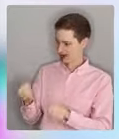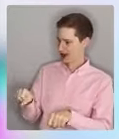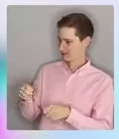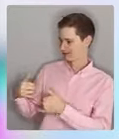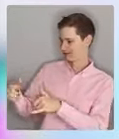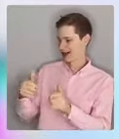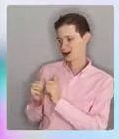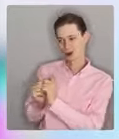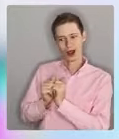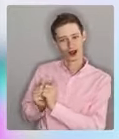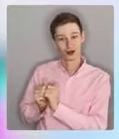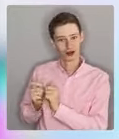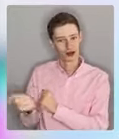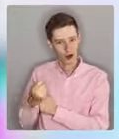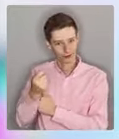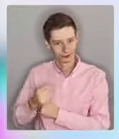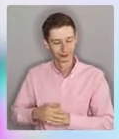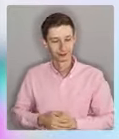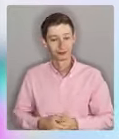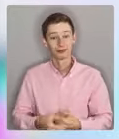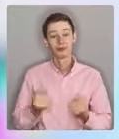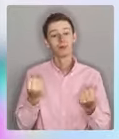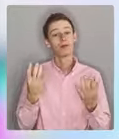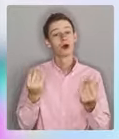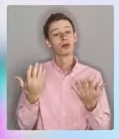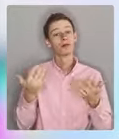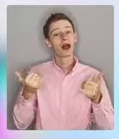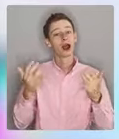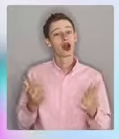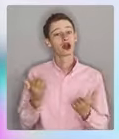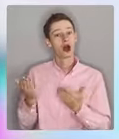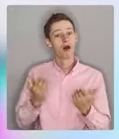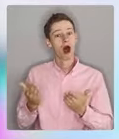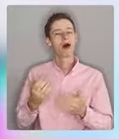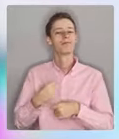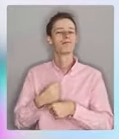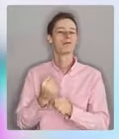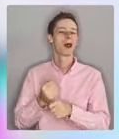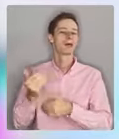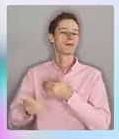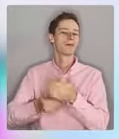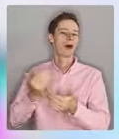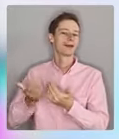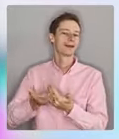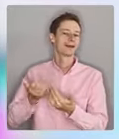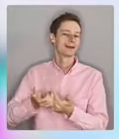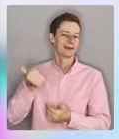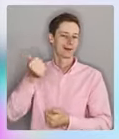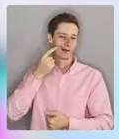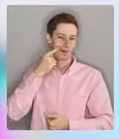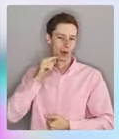for friends to play around and golf together in VR. Multiplayer services have made that process easier for us,